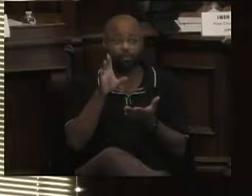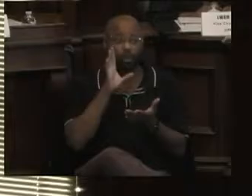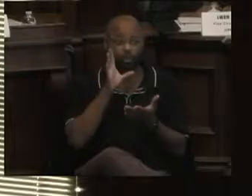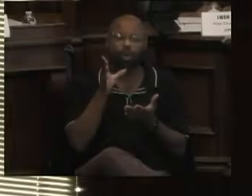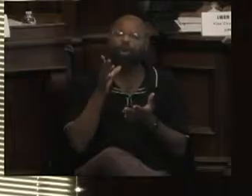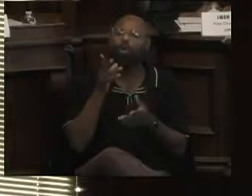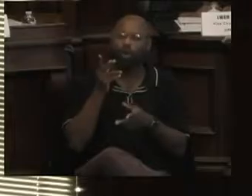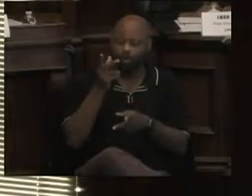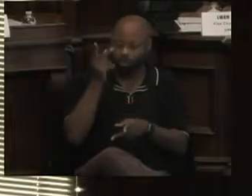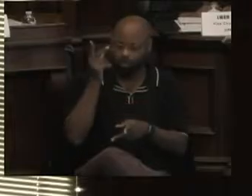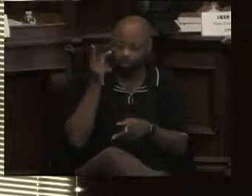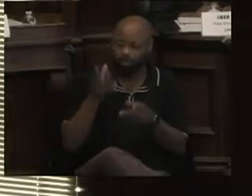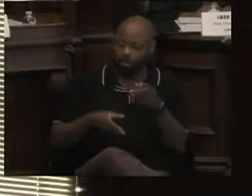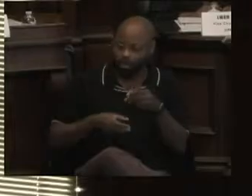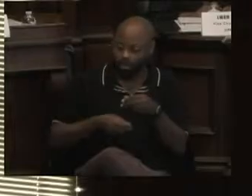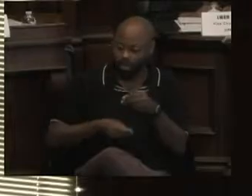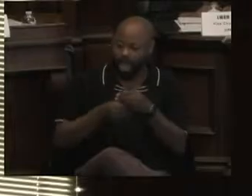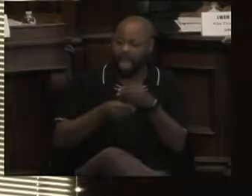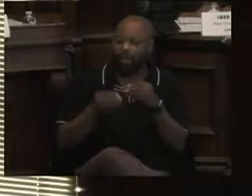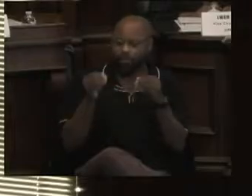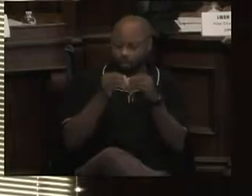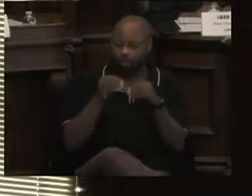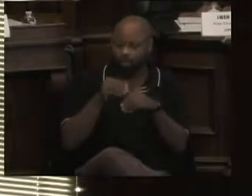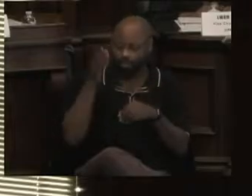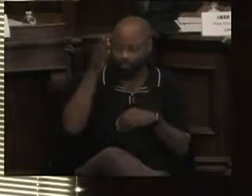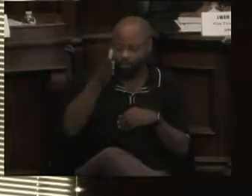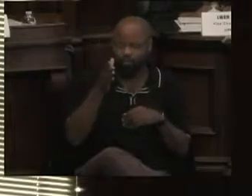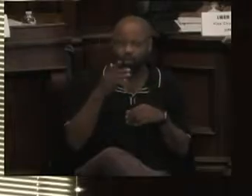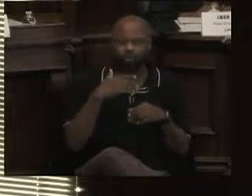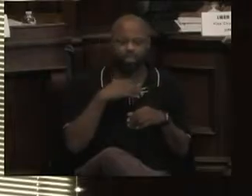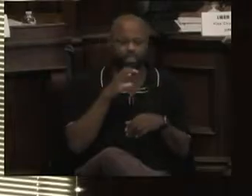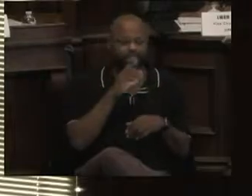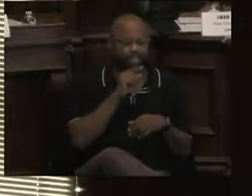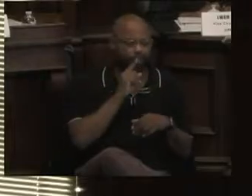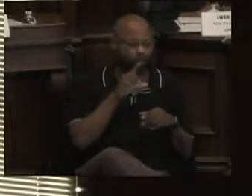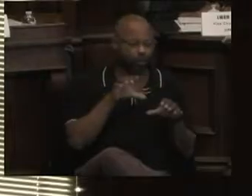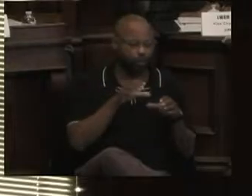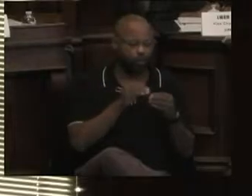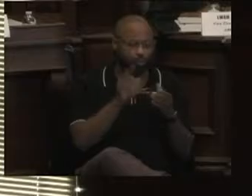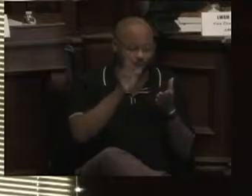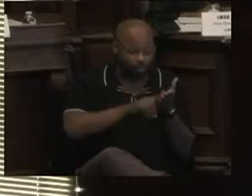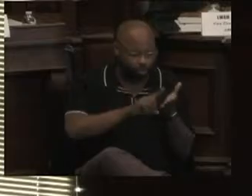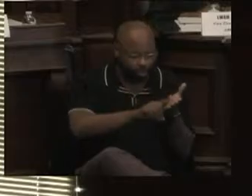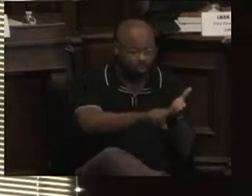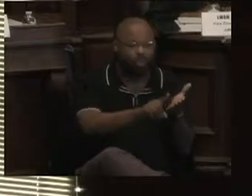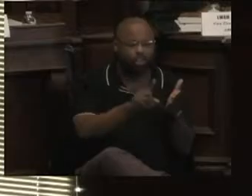is a dedicated pages for this dashboard where we will create